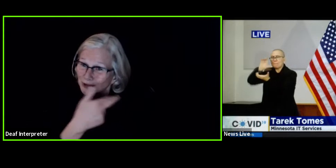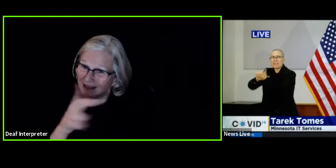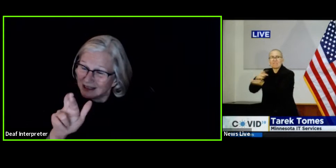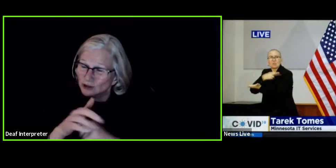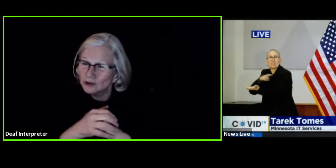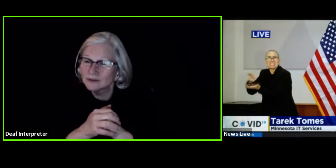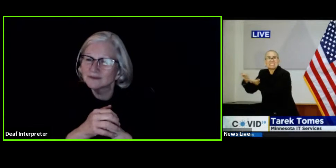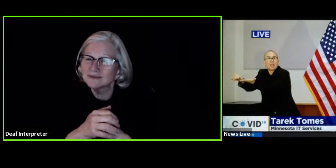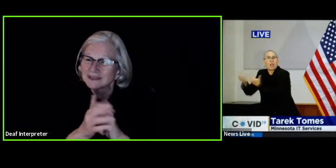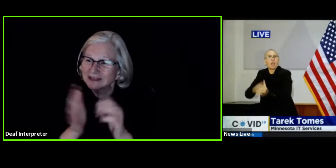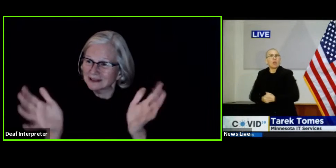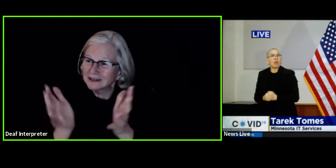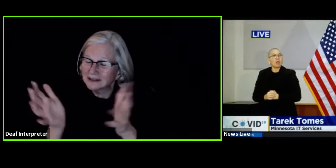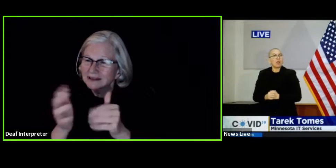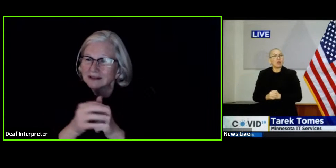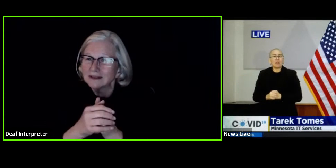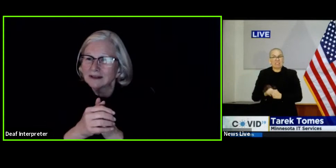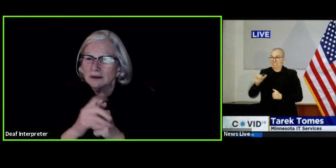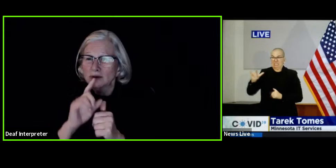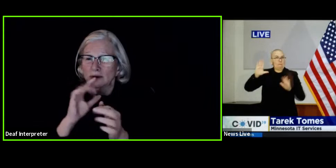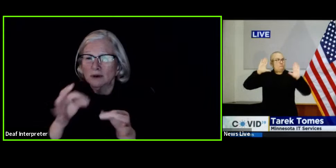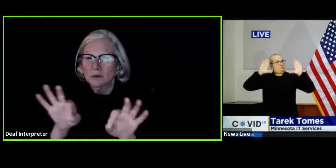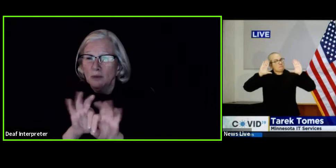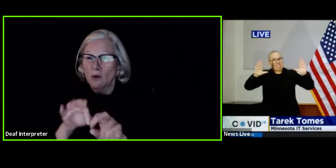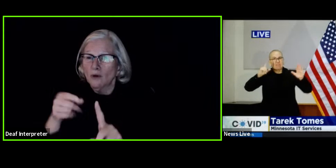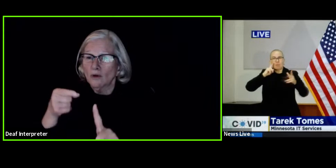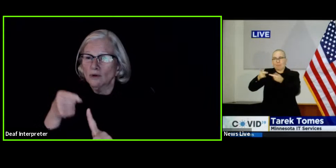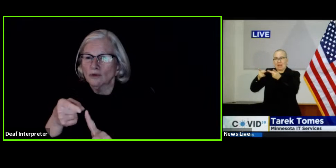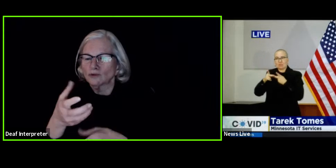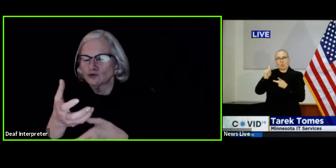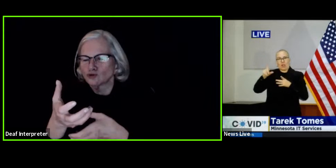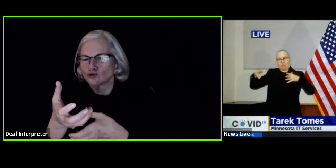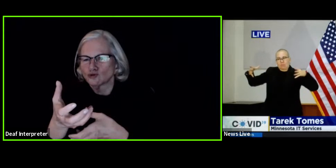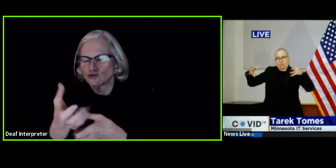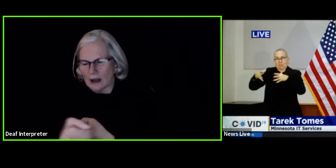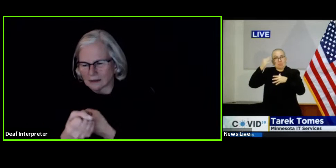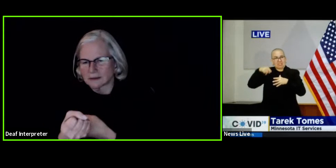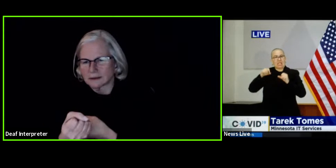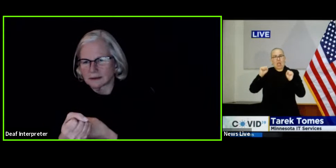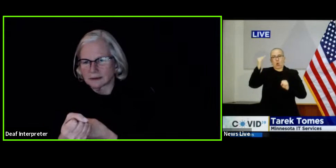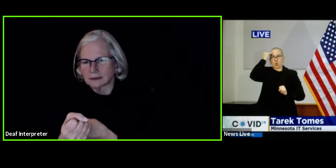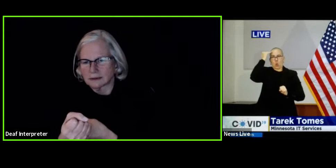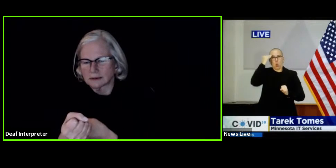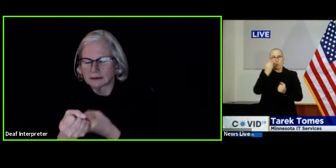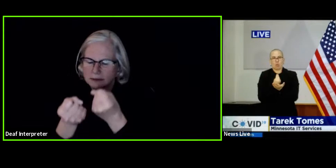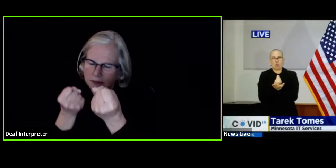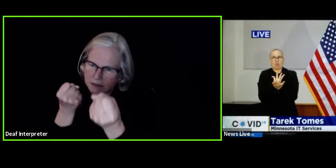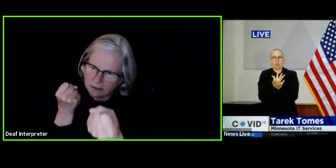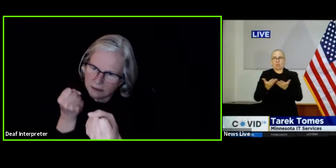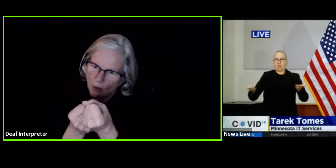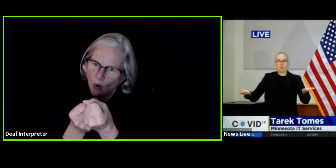THAT THE ABILITY TO SUPPORT AND PROMOTE THIS, YOU KNOW, REALLY CAN'T BE THAT YOU LAUNCH AN APP AND THEN YOU JUST KIND OF